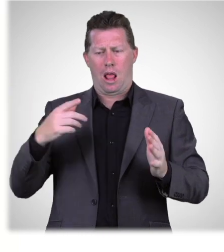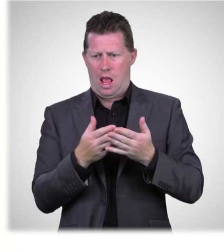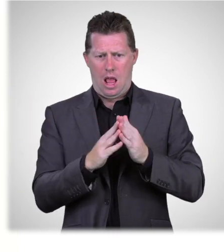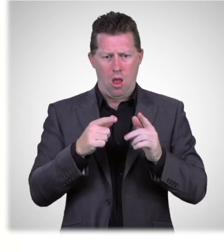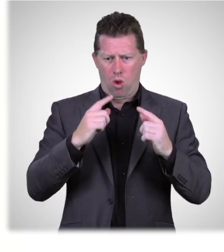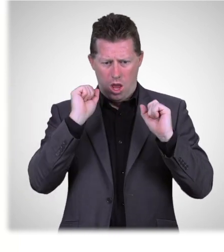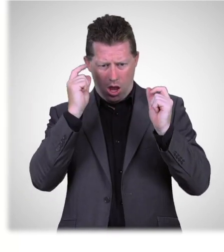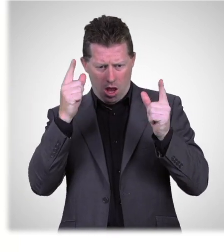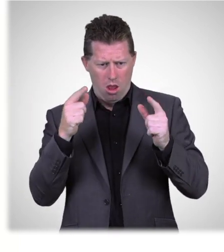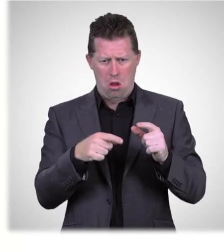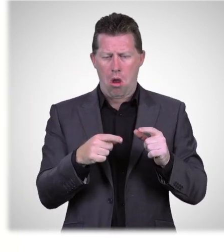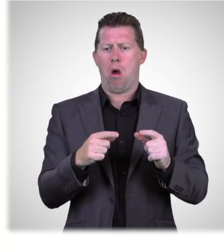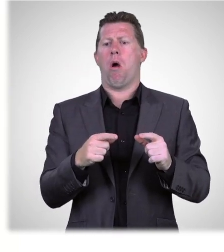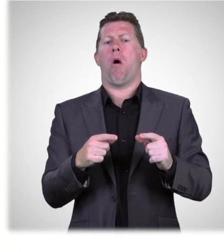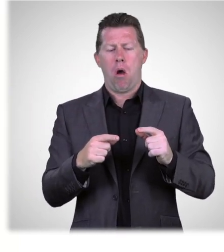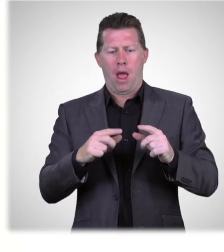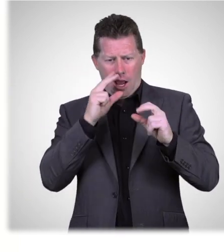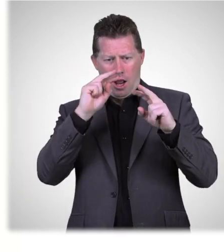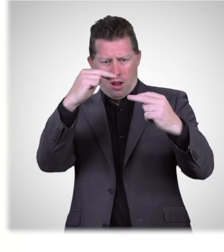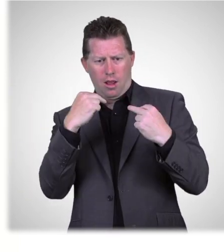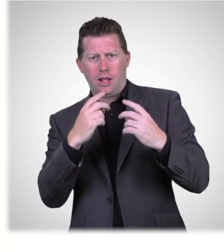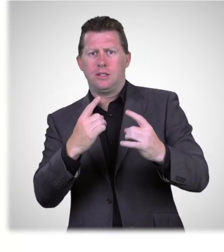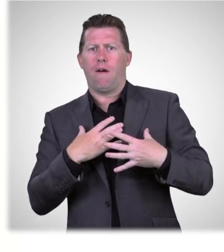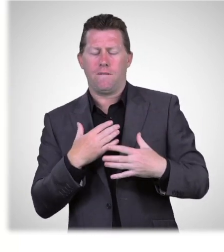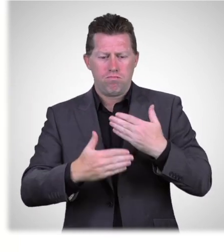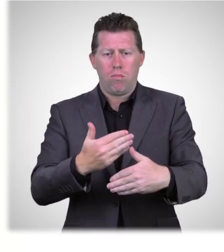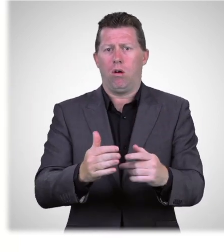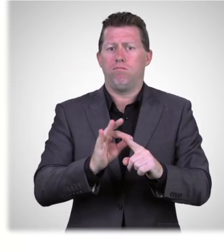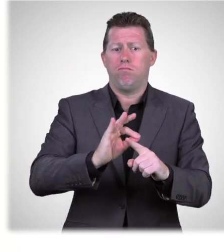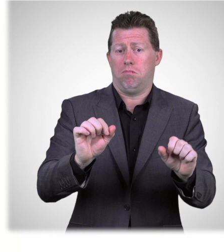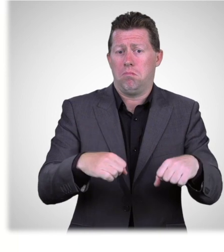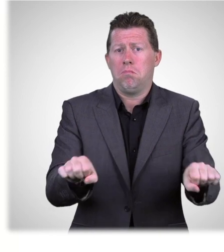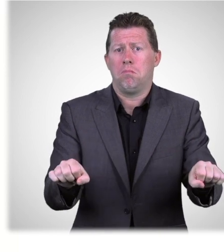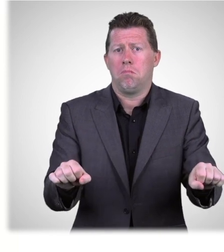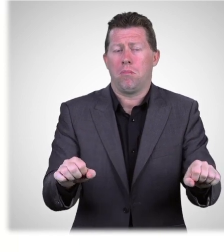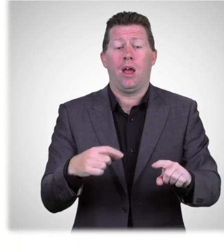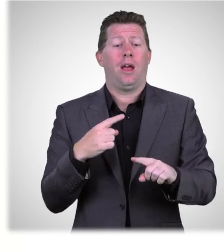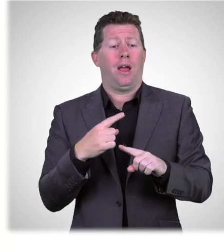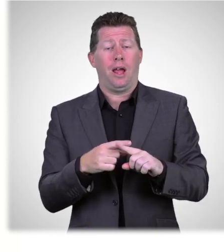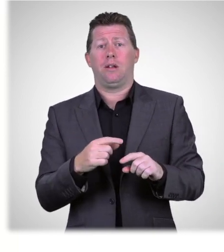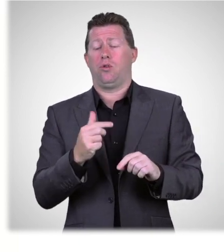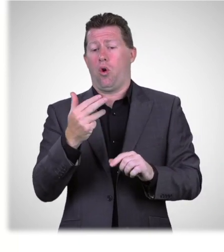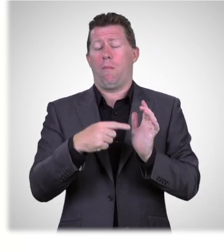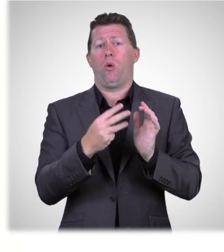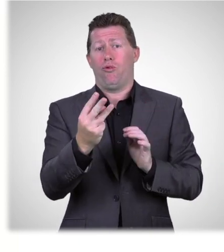prompts are provided to help learners reflect and monitor their progress, and checkpoint 9.3, the